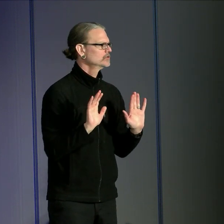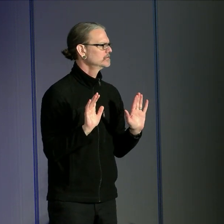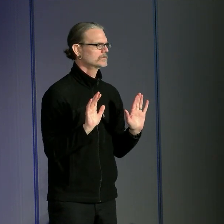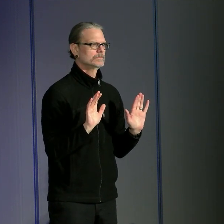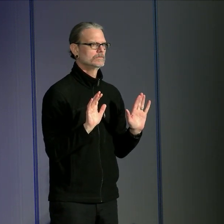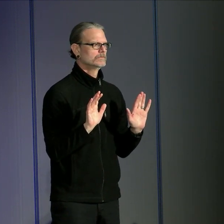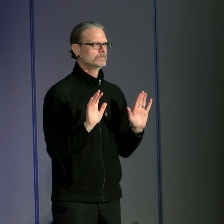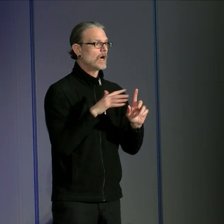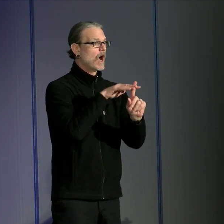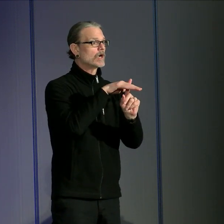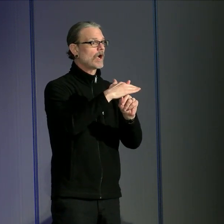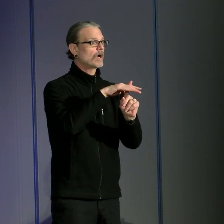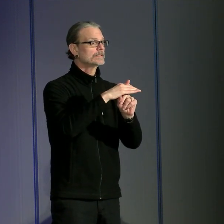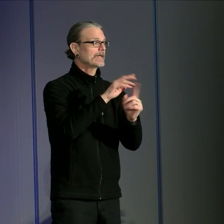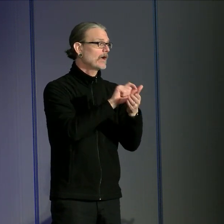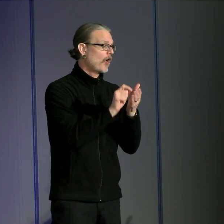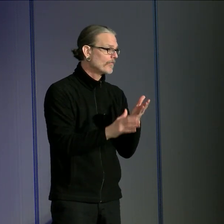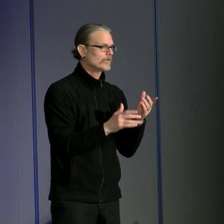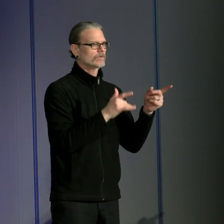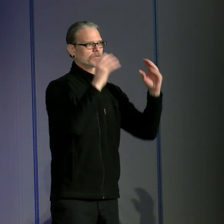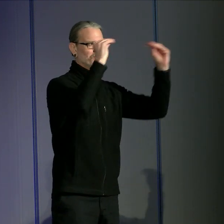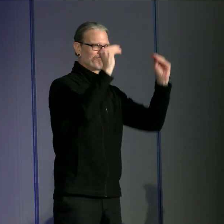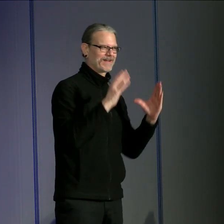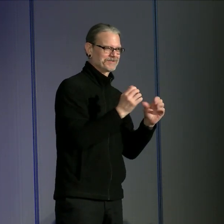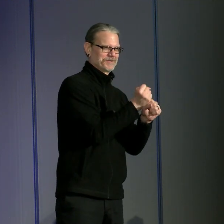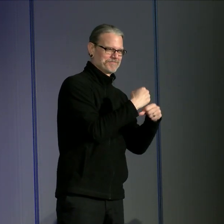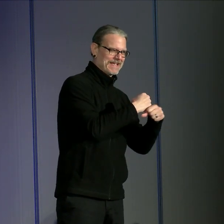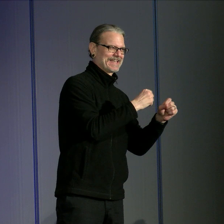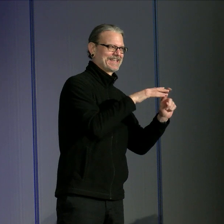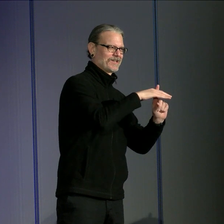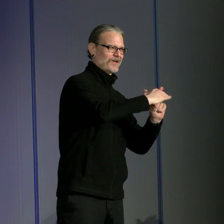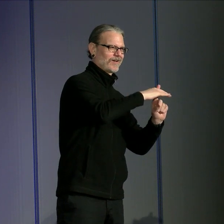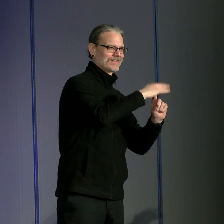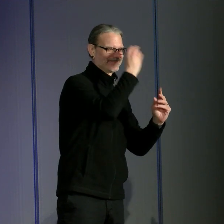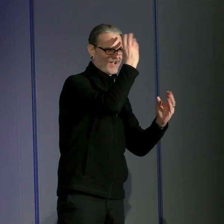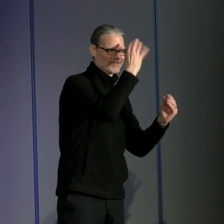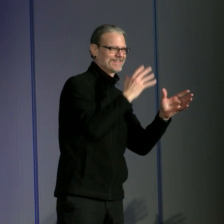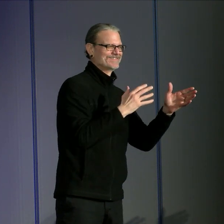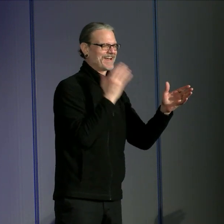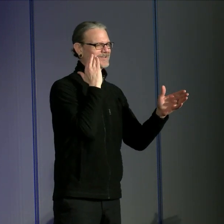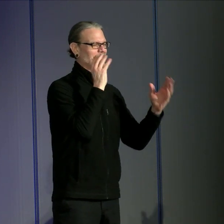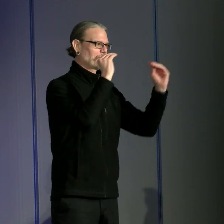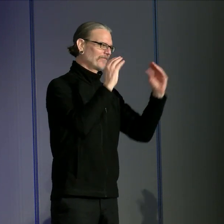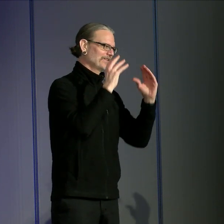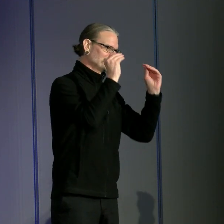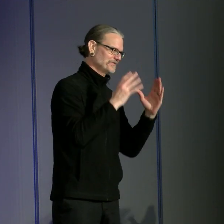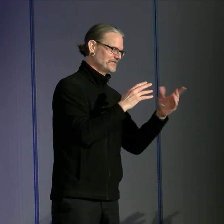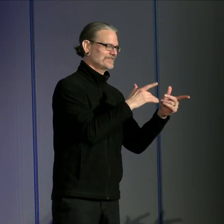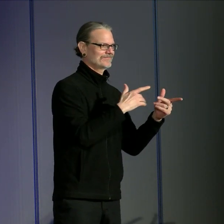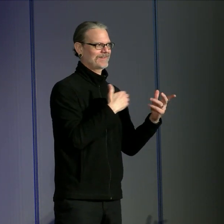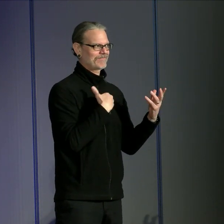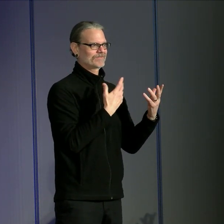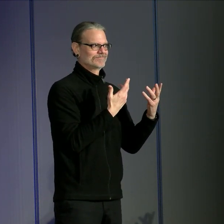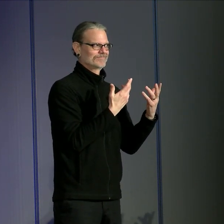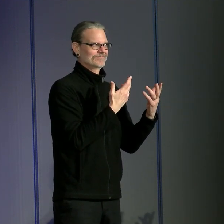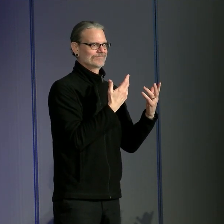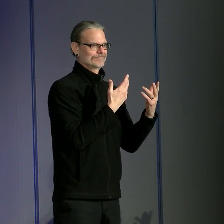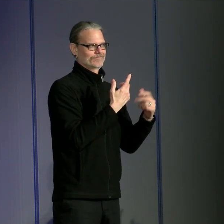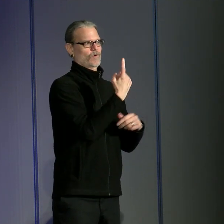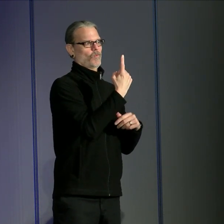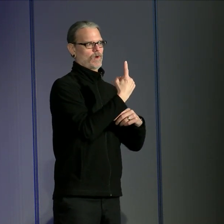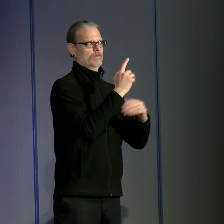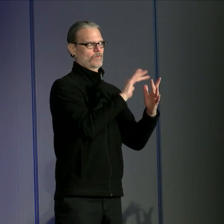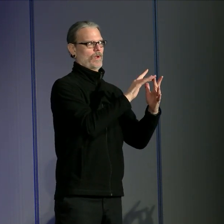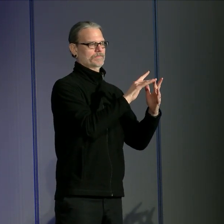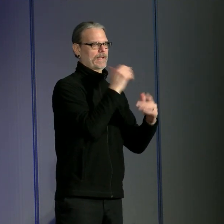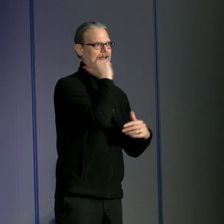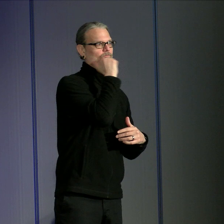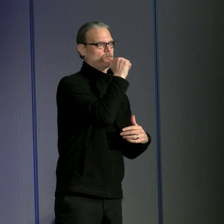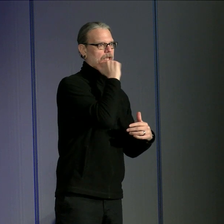Content authors, professors, and I know universities put out websites a day sometimes.